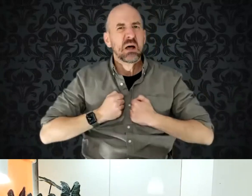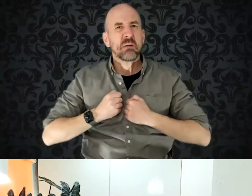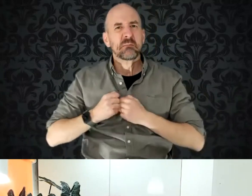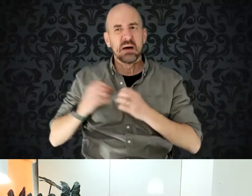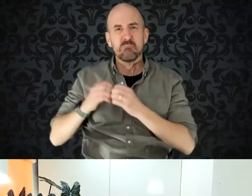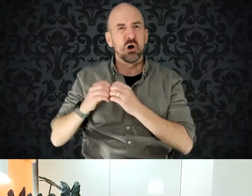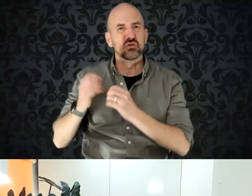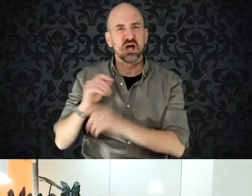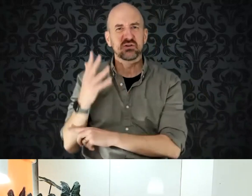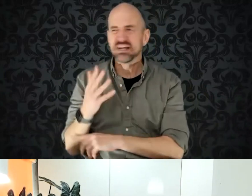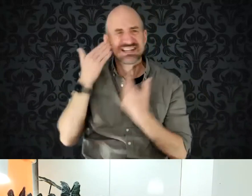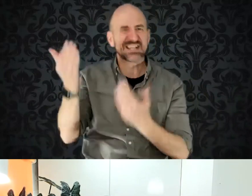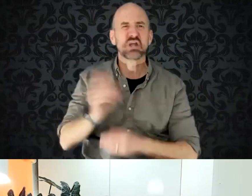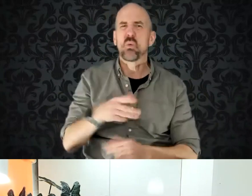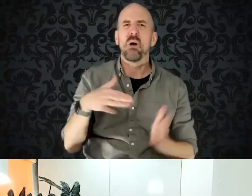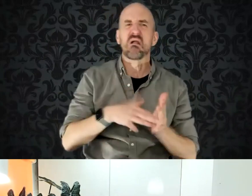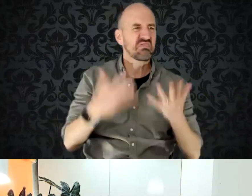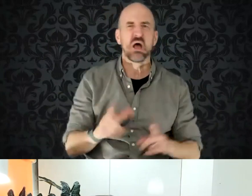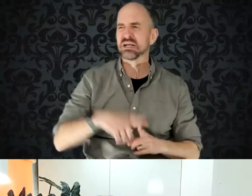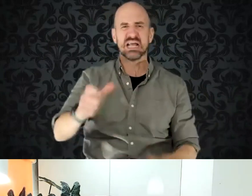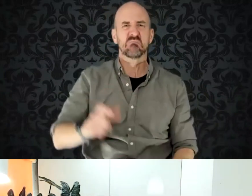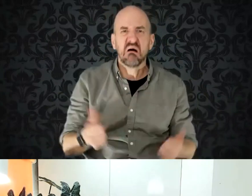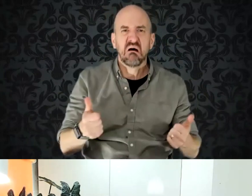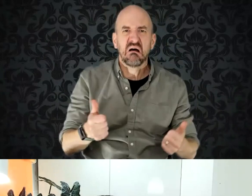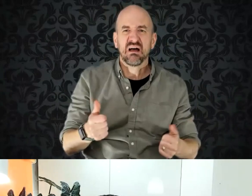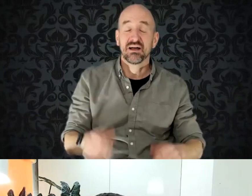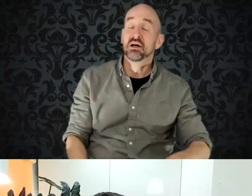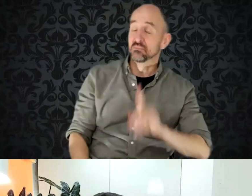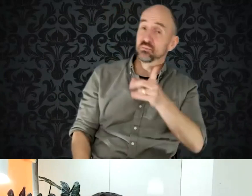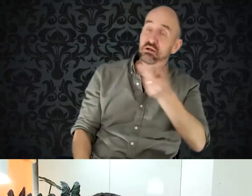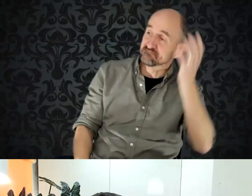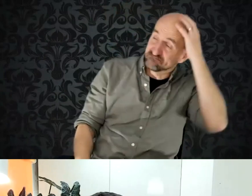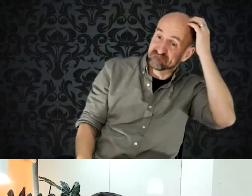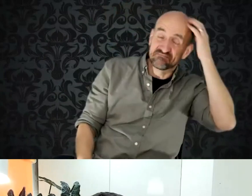something that you are familiar with Mark. Can I repost my under-- indoor bonsai even